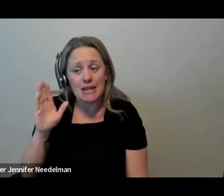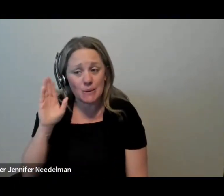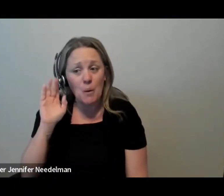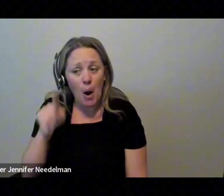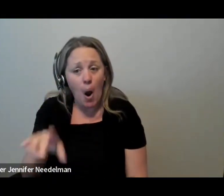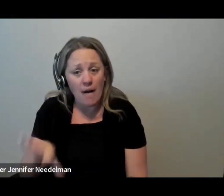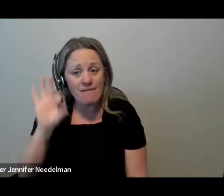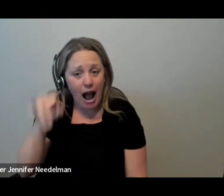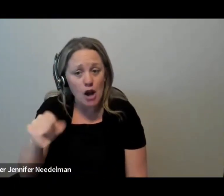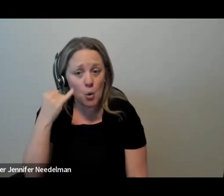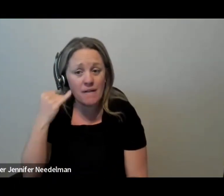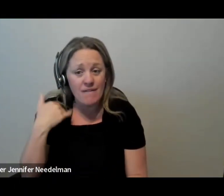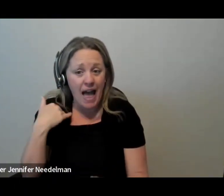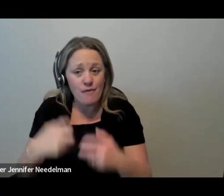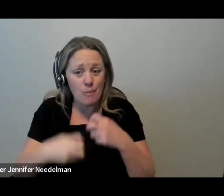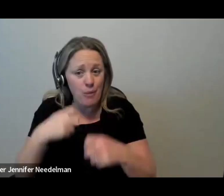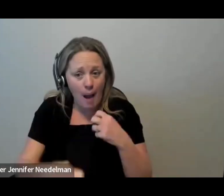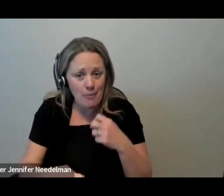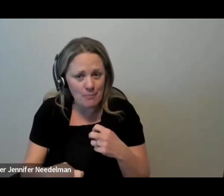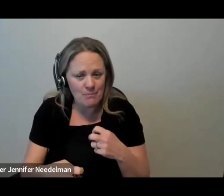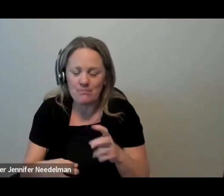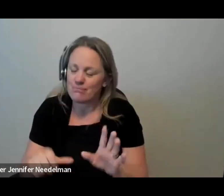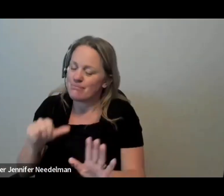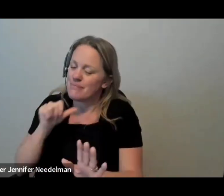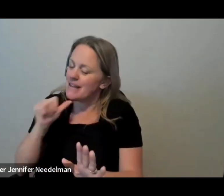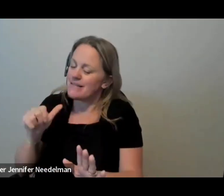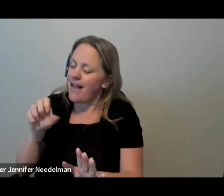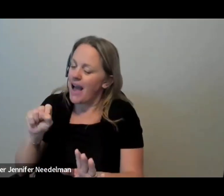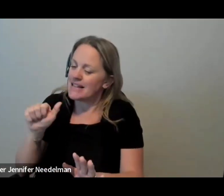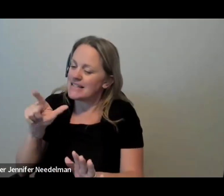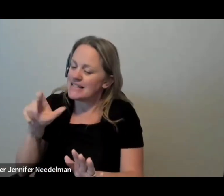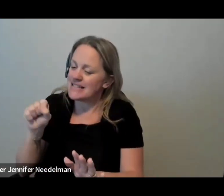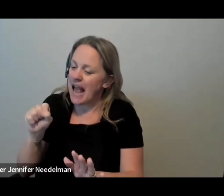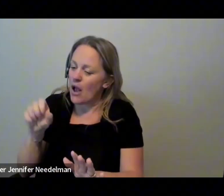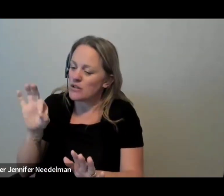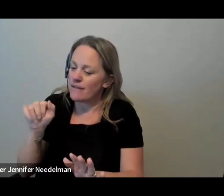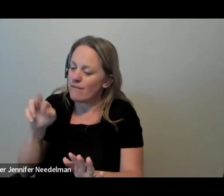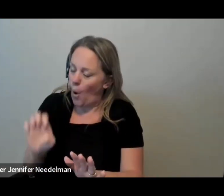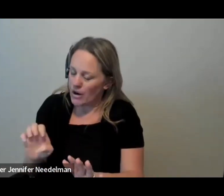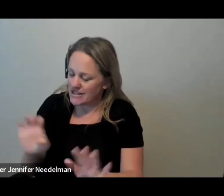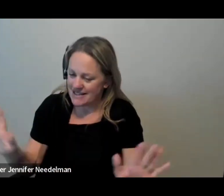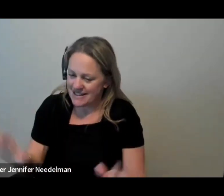but you'll rarely, but not at Salesforce, let me get that straight. I've had a, I've worked accessibility at plenty of companies.